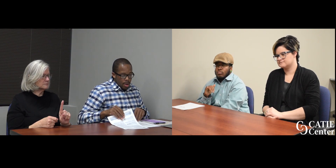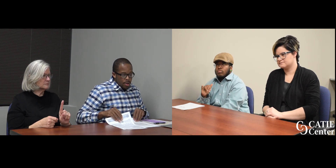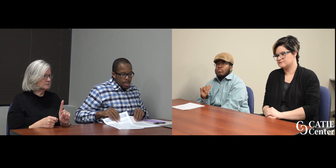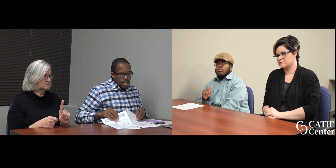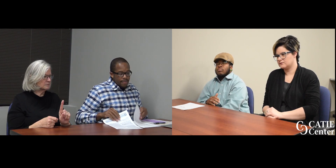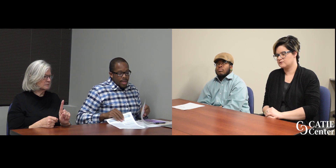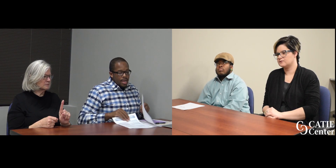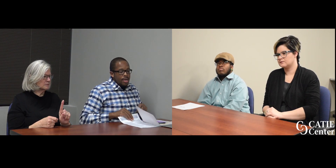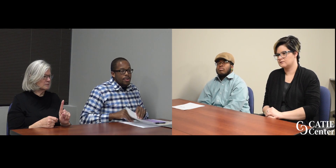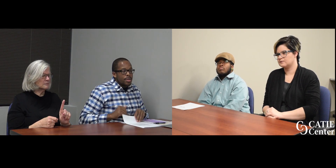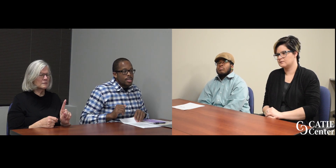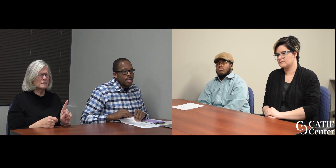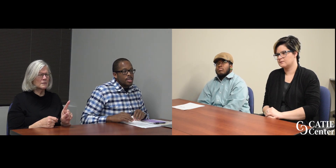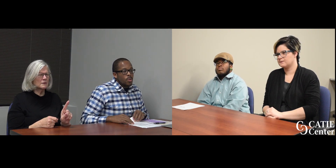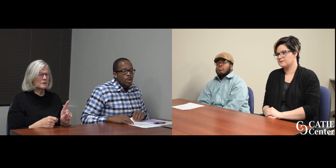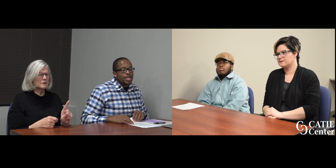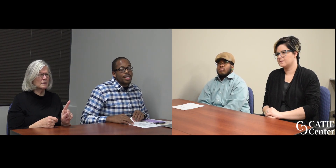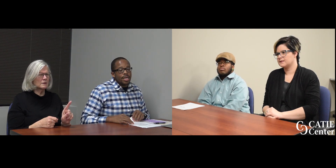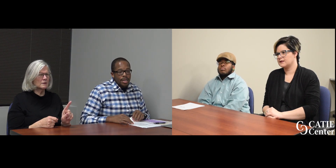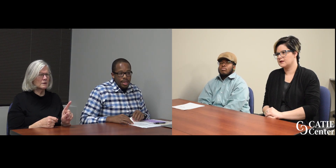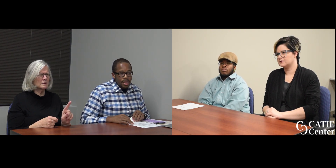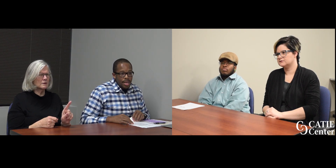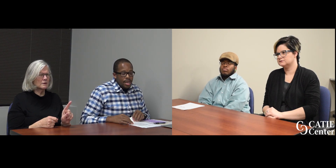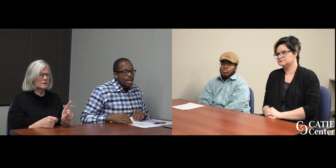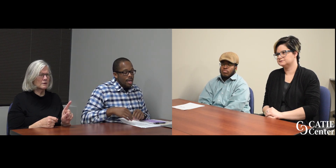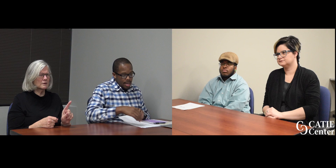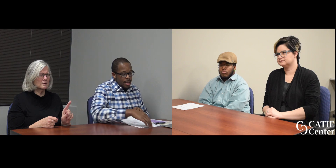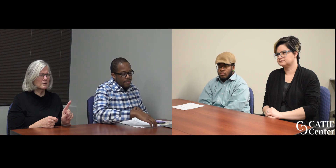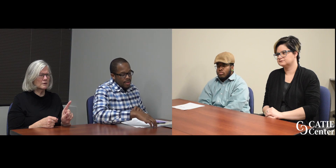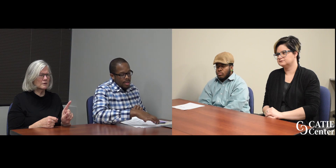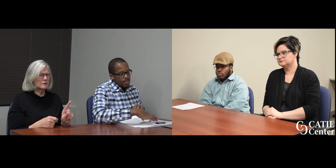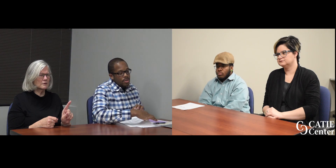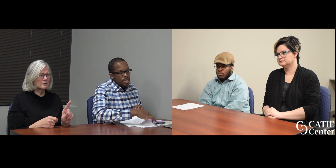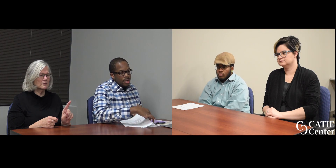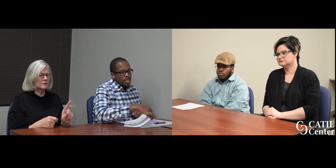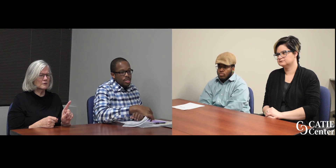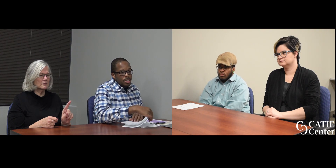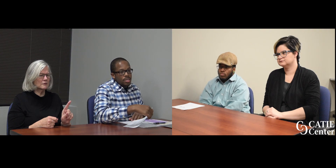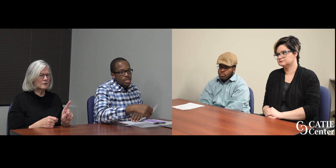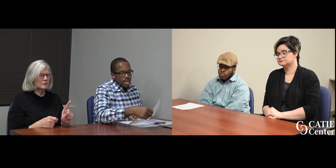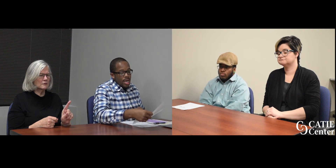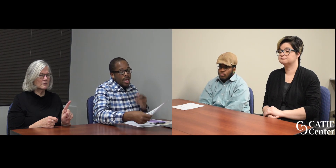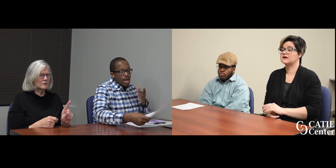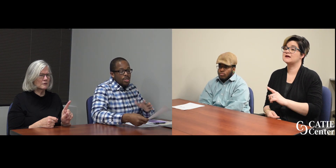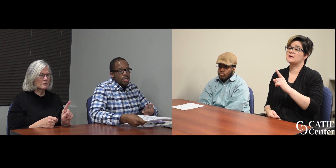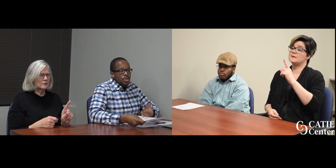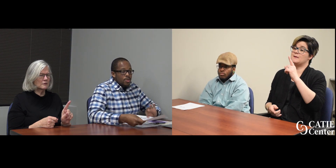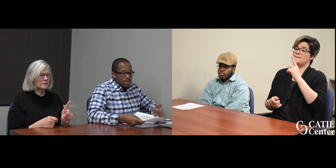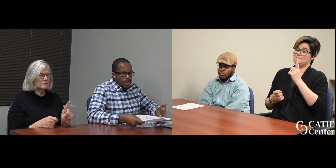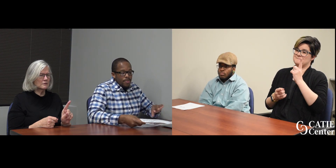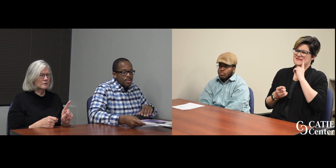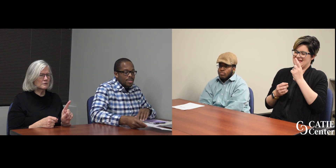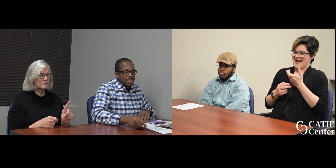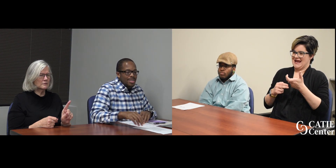But only if that increase is one tenth of the percentage, and I'll show you some papers.